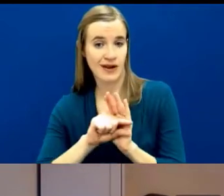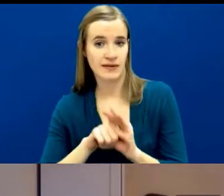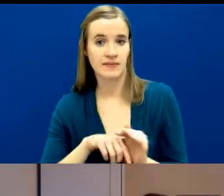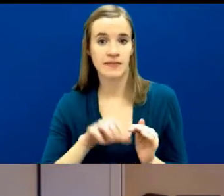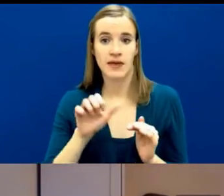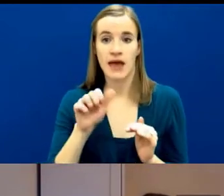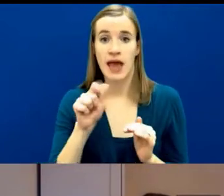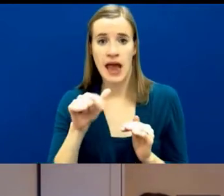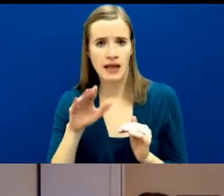Annette: It's free.